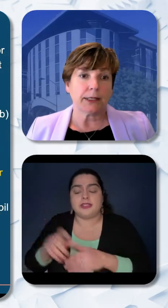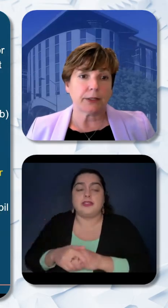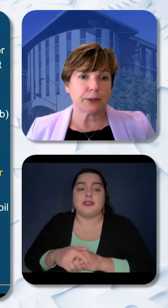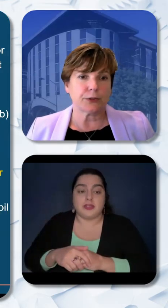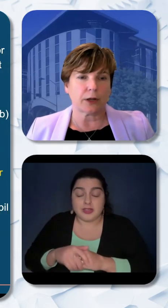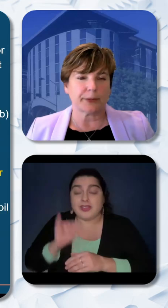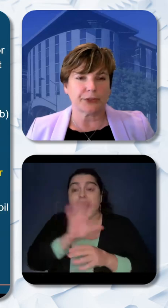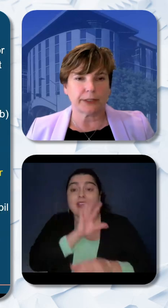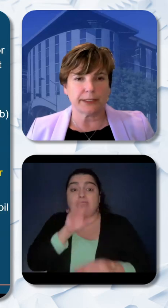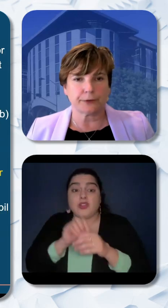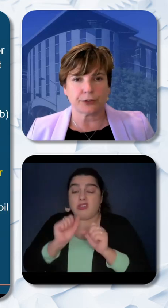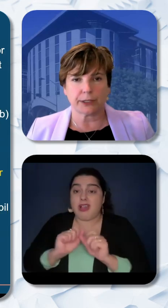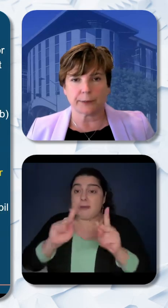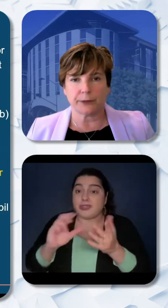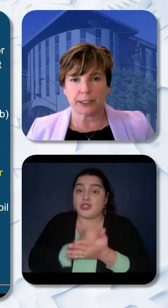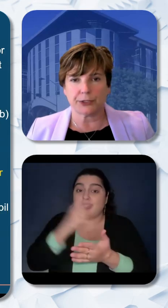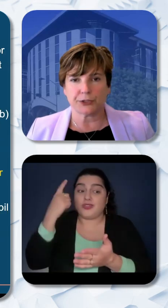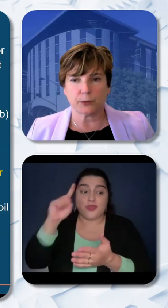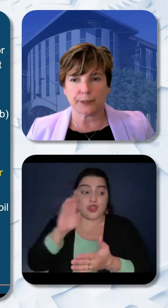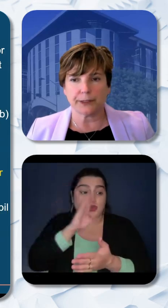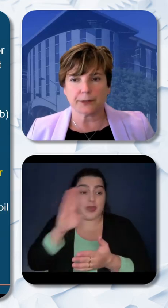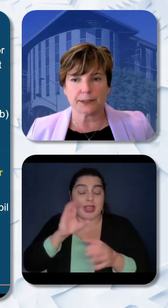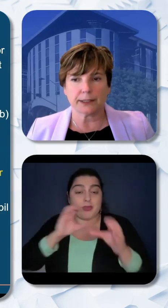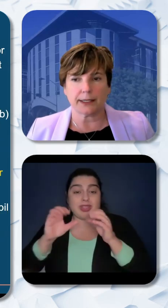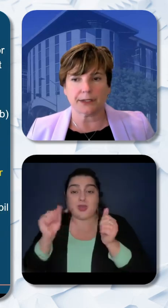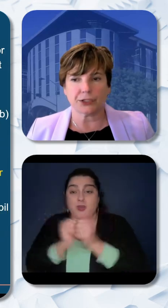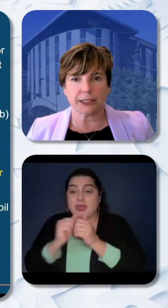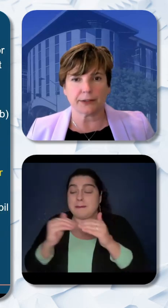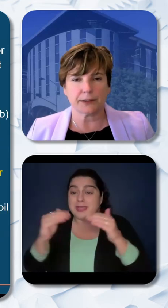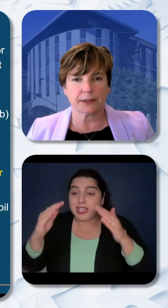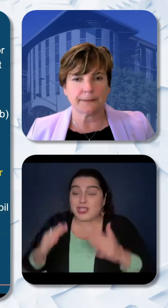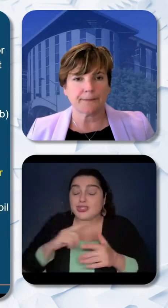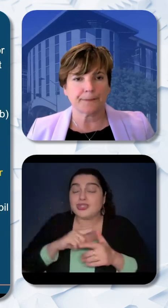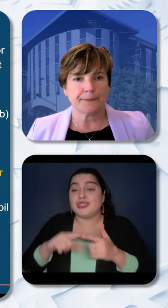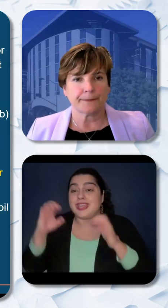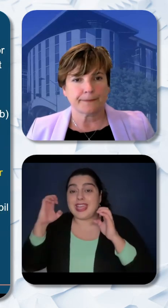It includes opportunities for direct communication with peers and educators